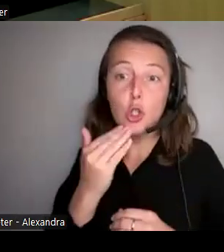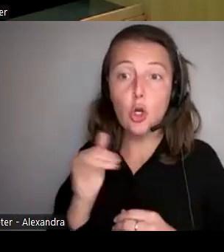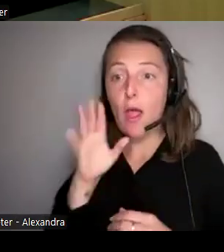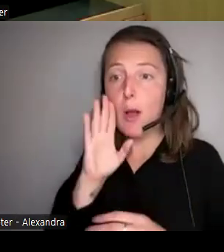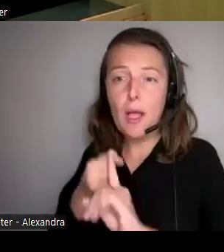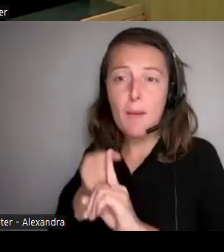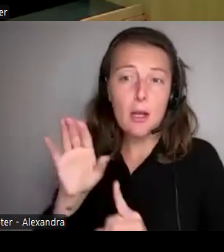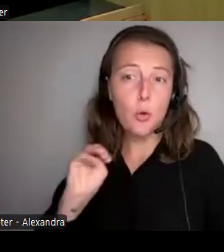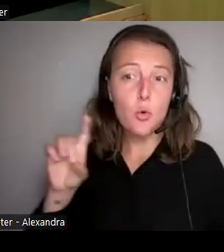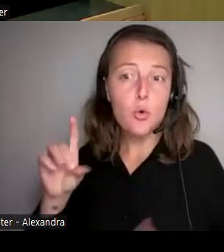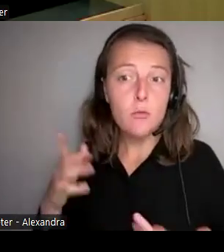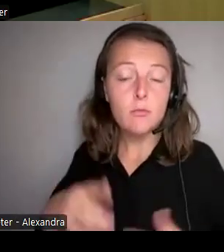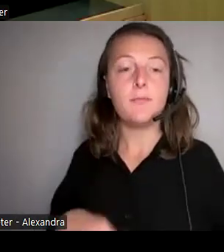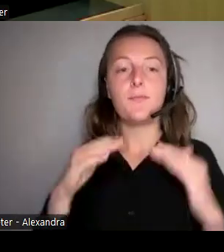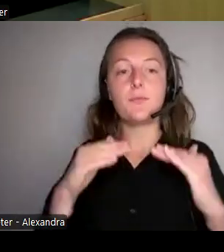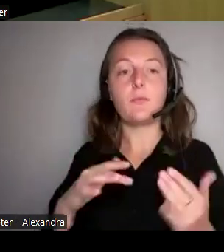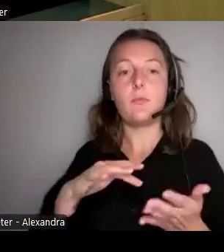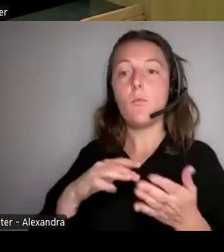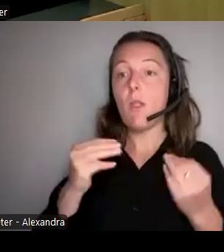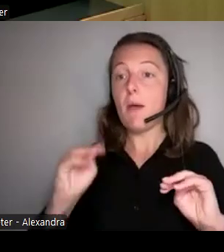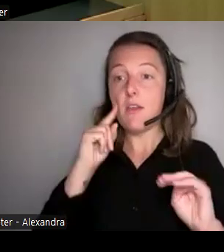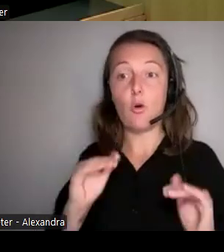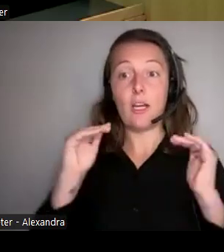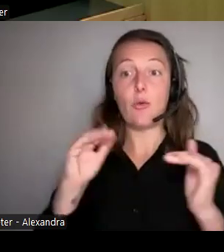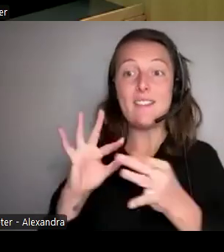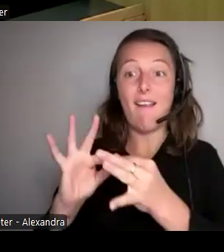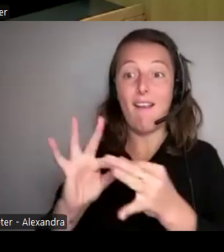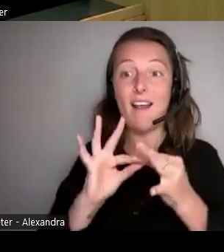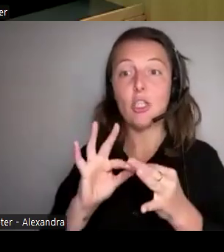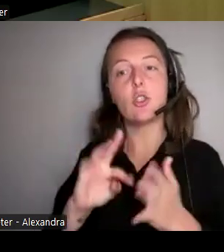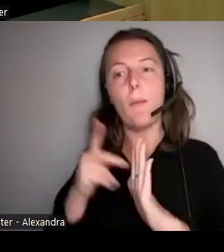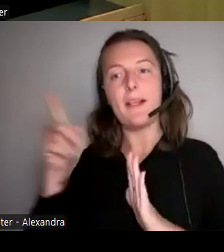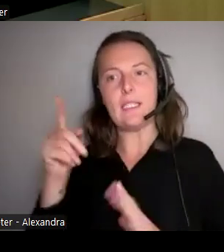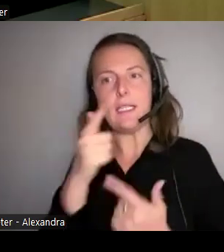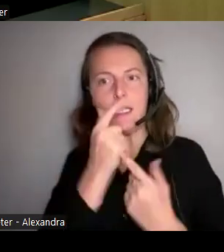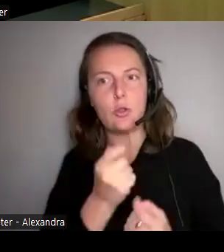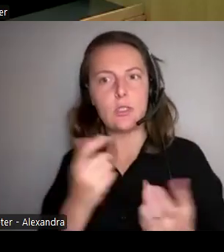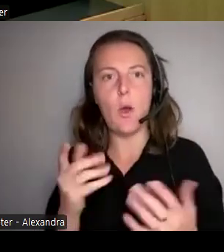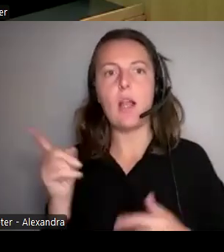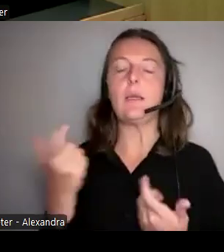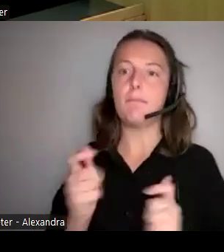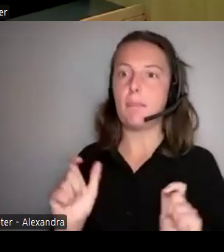um, your mood? Uh, methods to increase connection. So he's really into um he he did a big talk to us